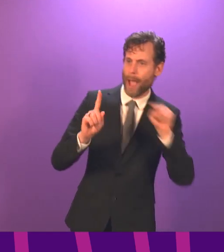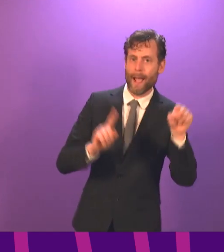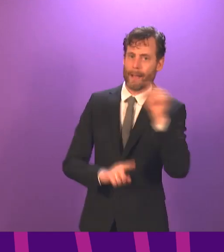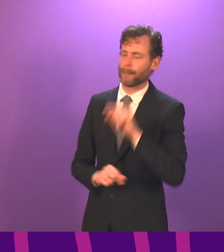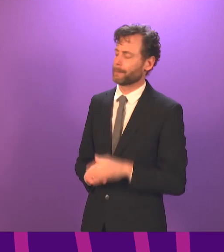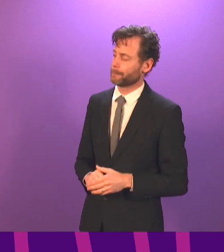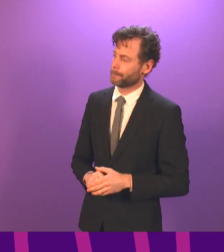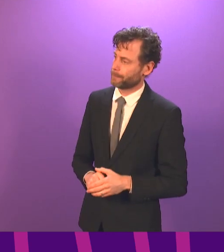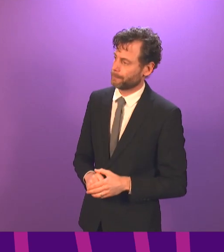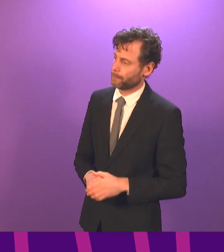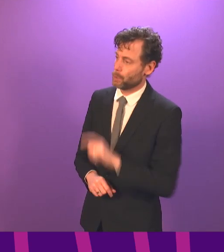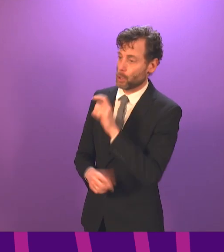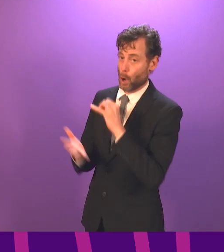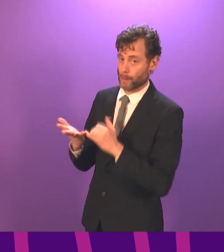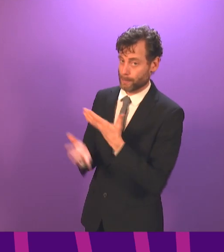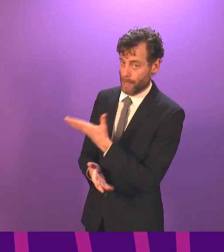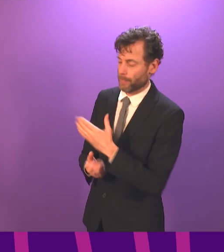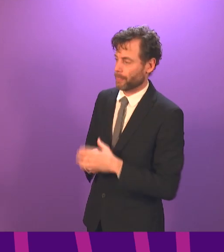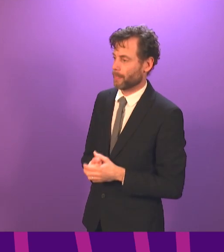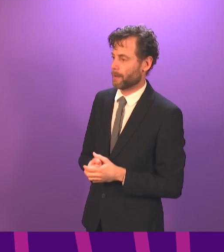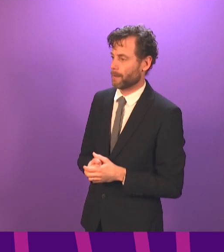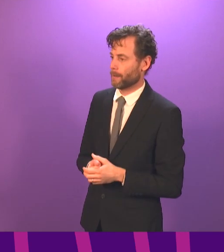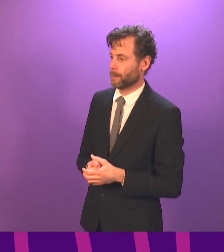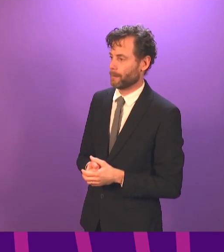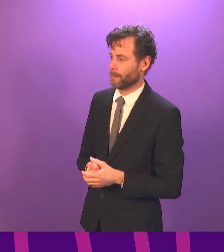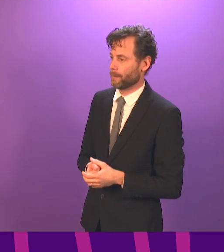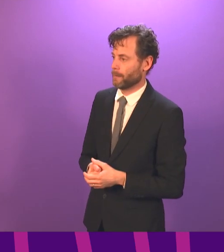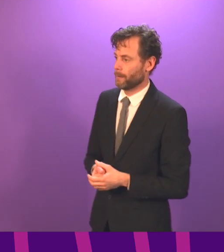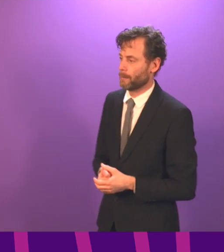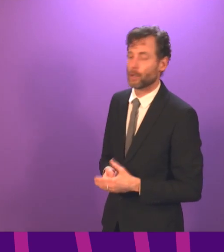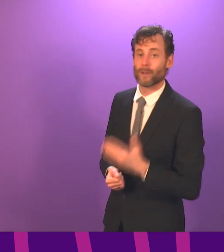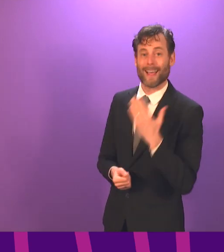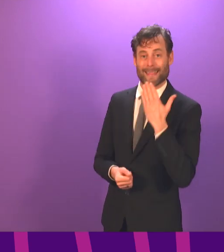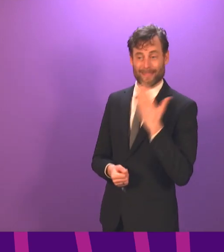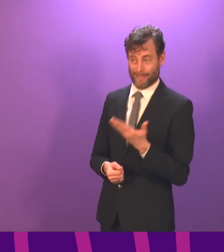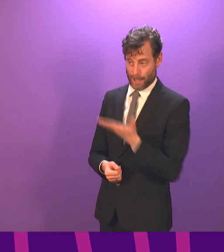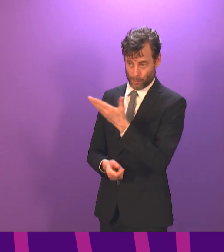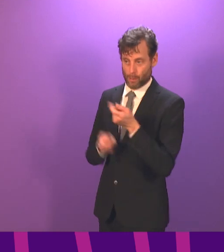Colin Smyth (South Scotland) (Lab): Deciding to hold the election in May